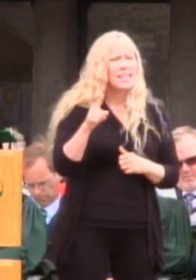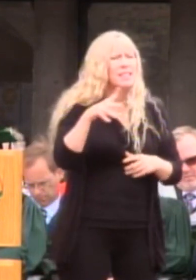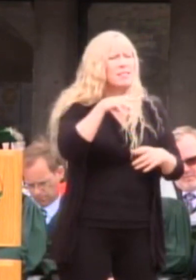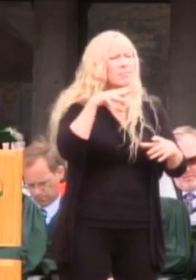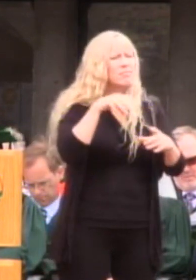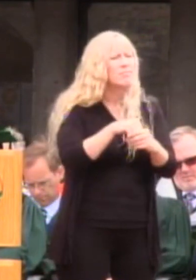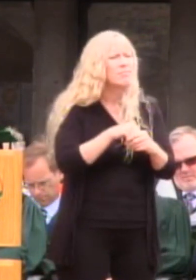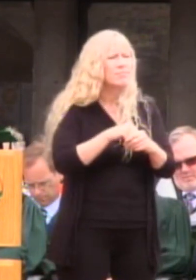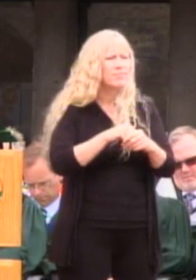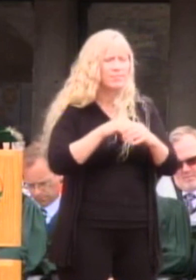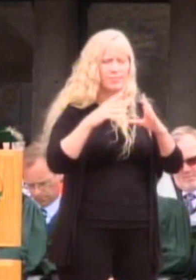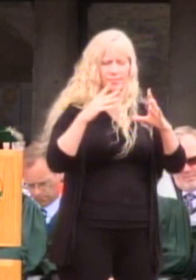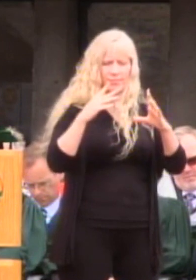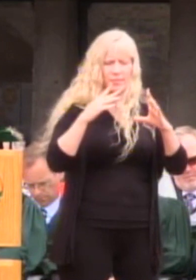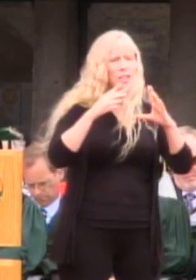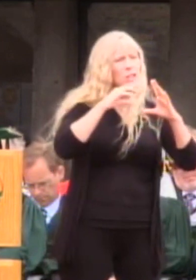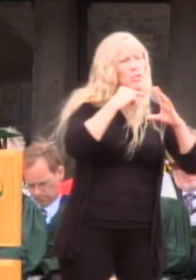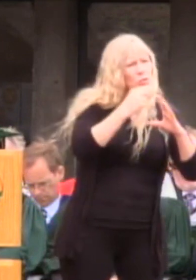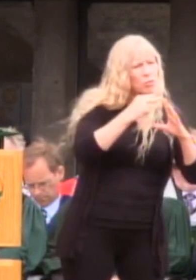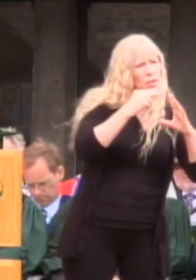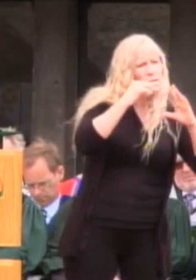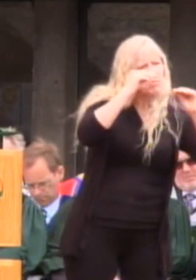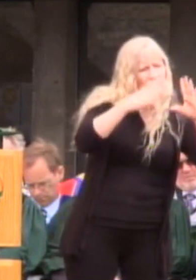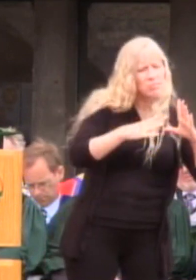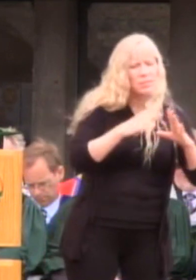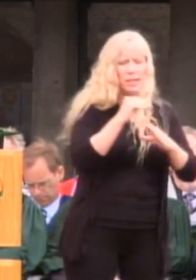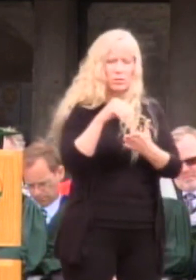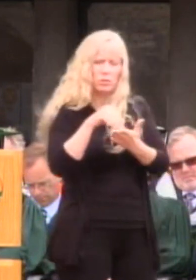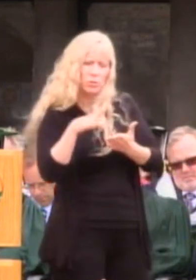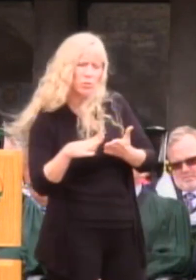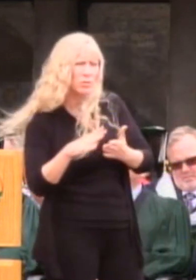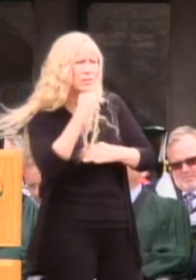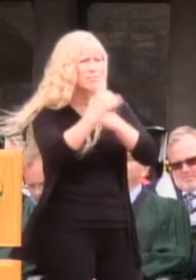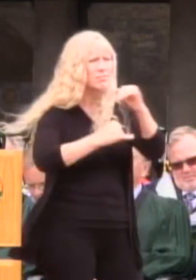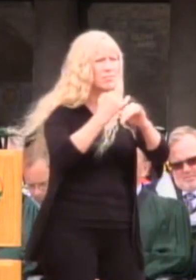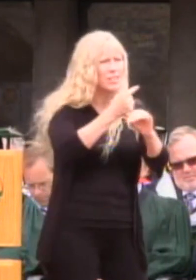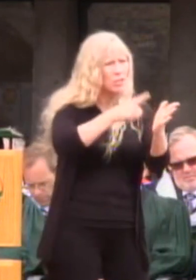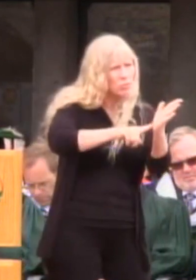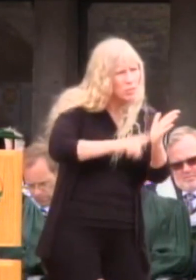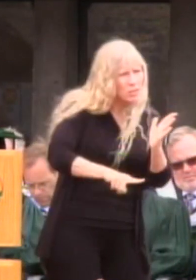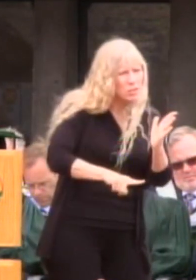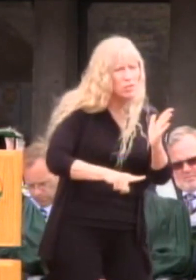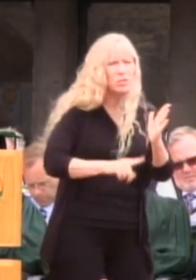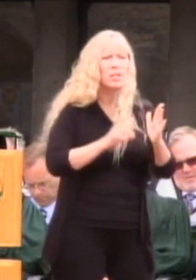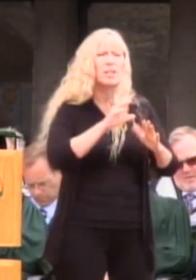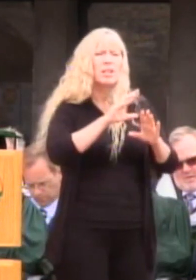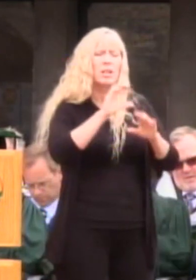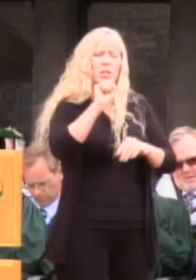professor and students in international research, presenting scholarship in Canada and abroad,